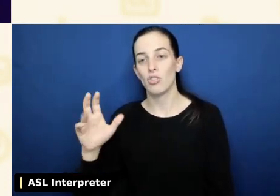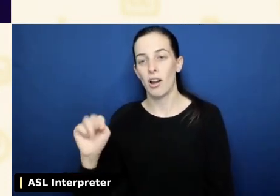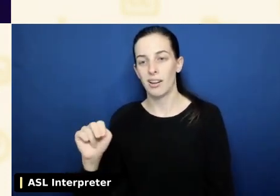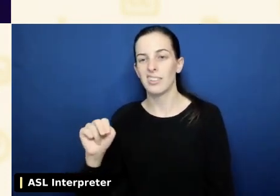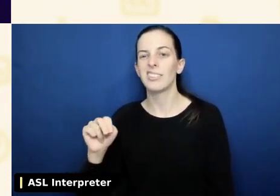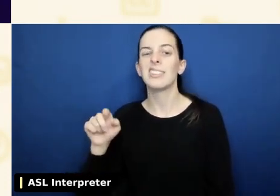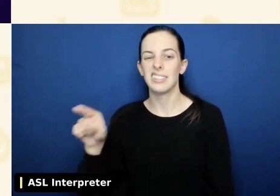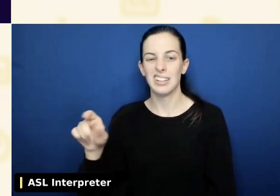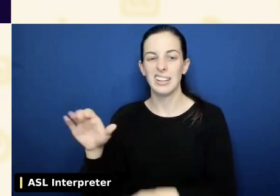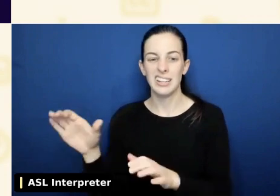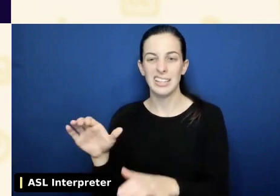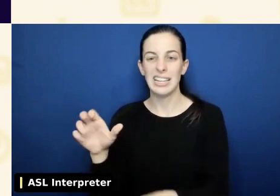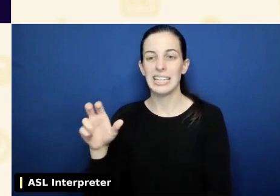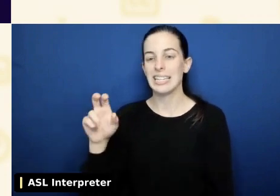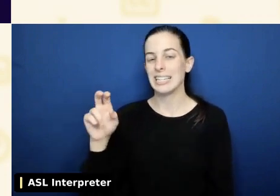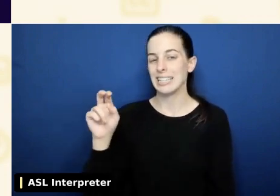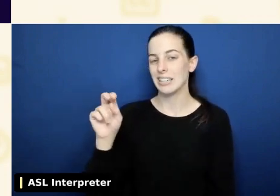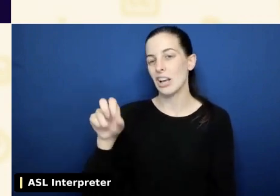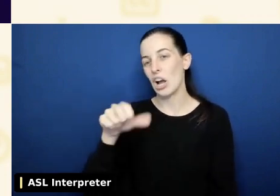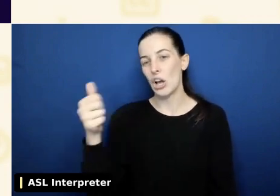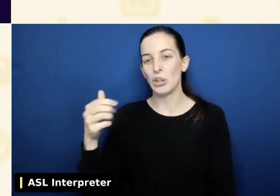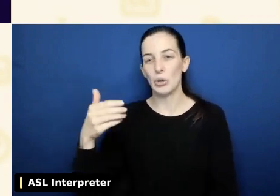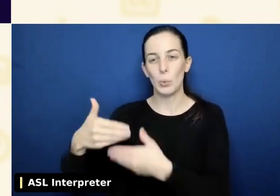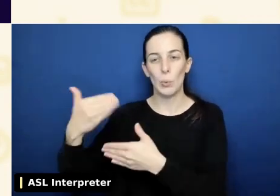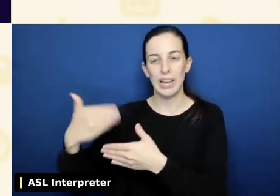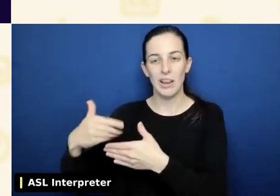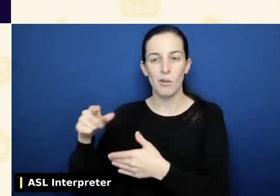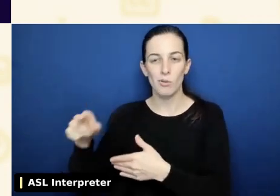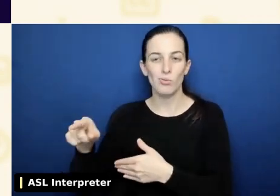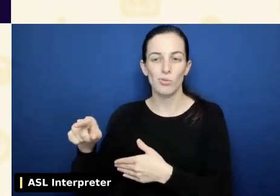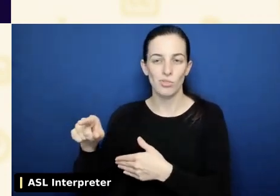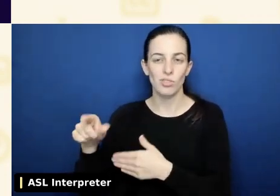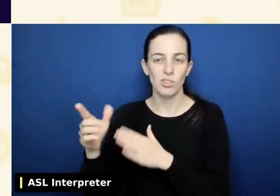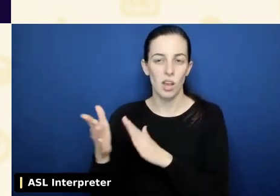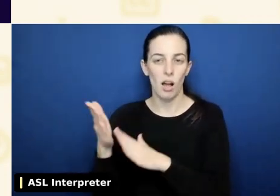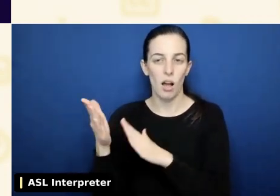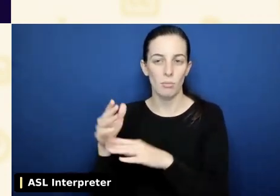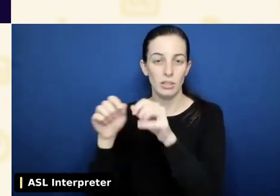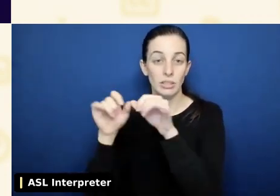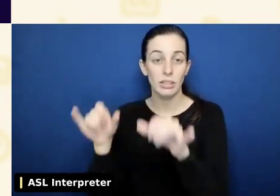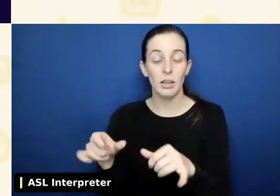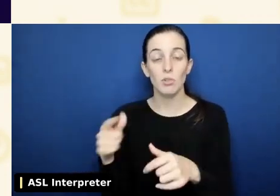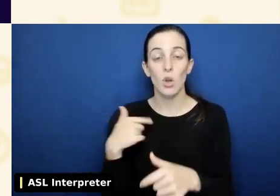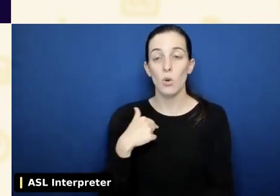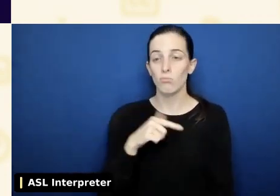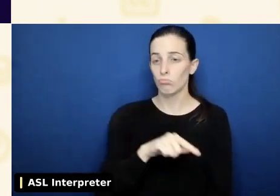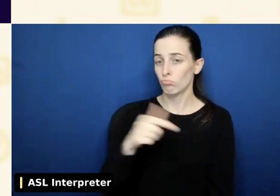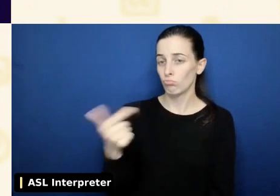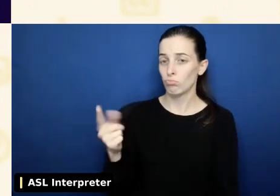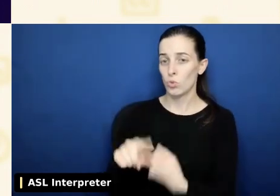and possibly JAWS on windows as well. So I want to hand it over to Raghavendra now so you can see